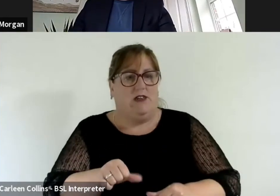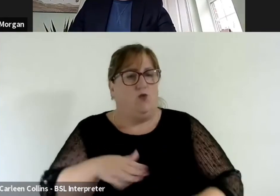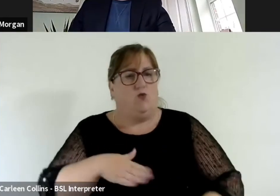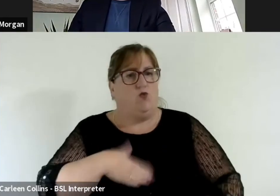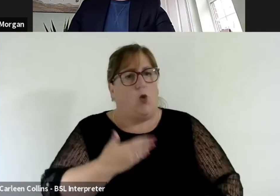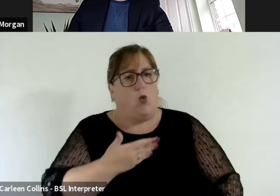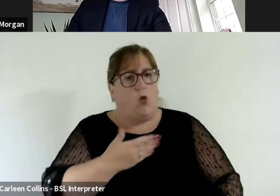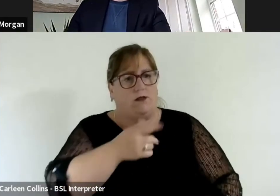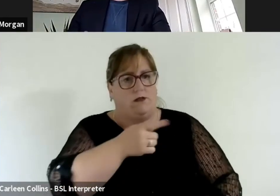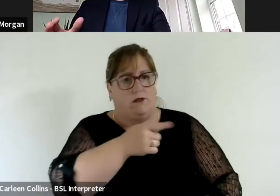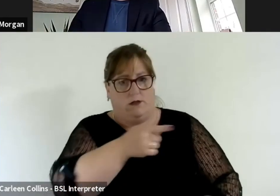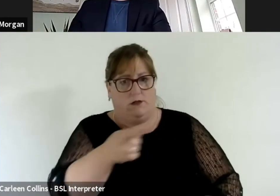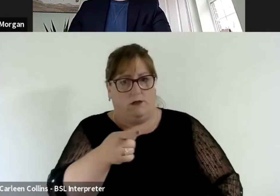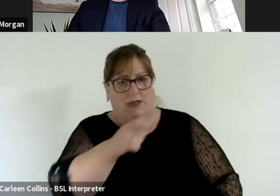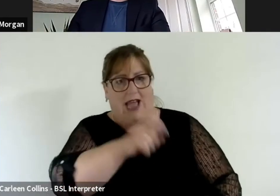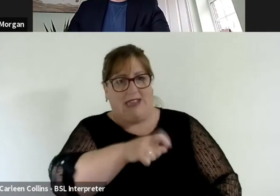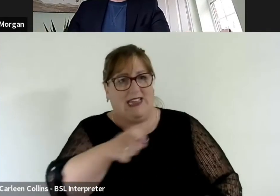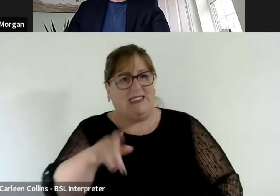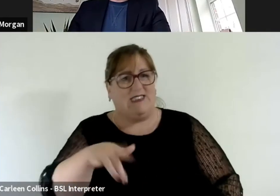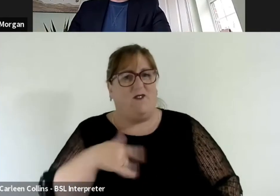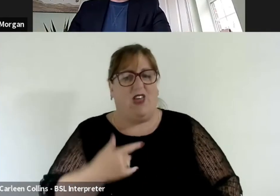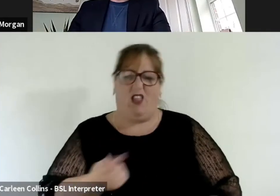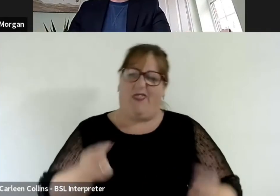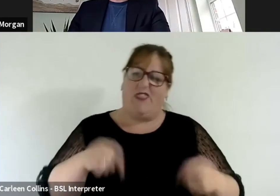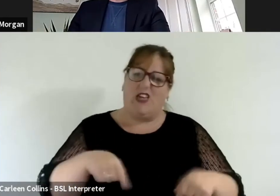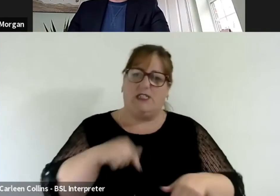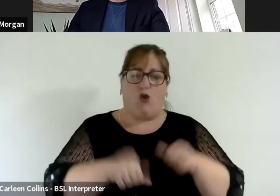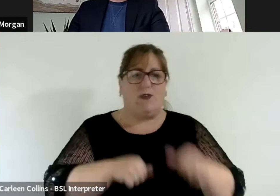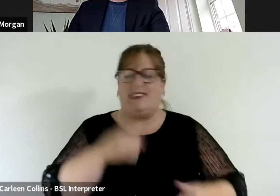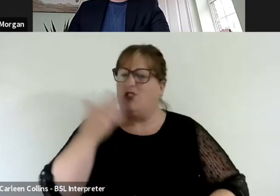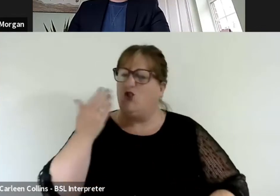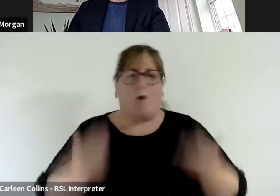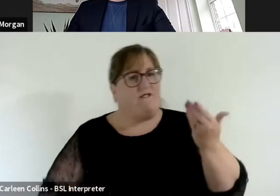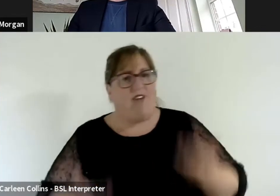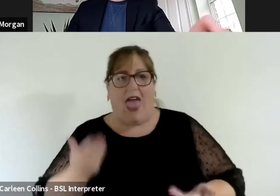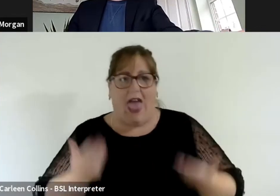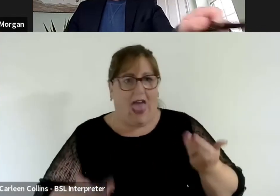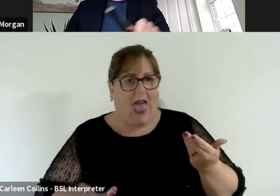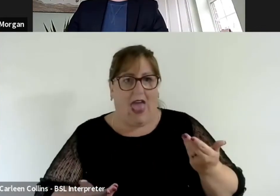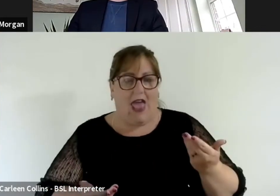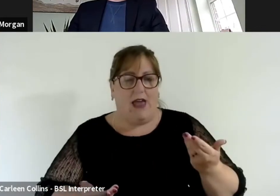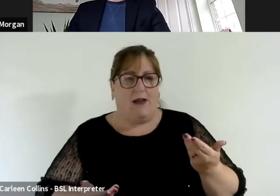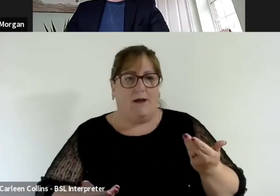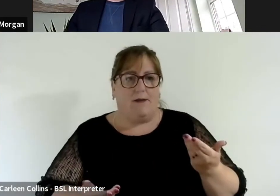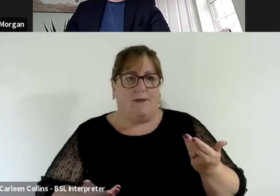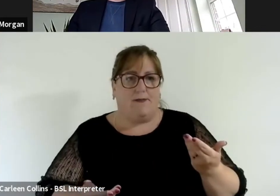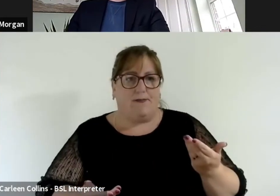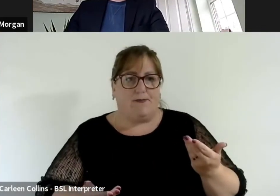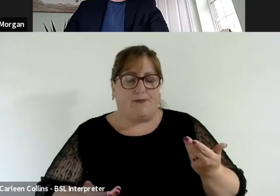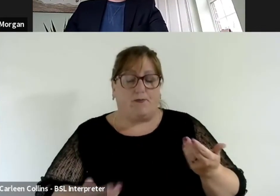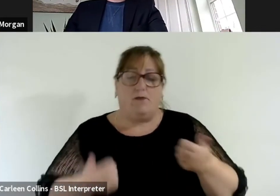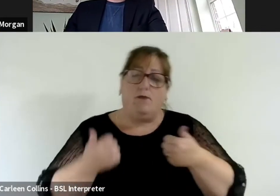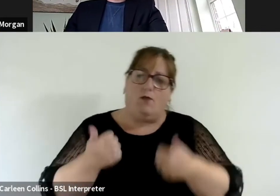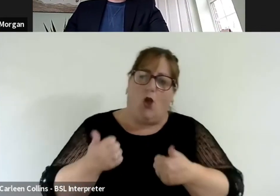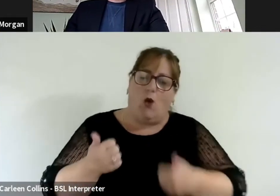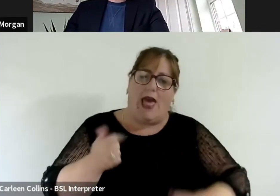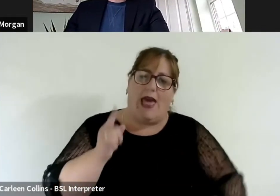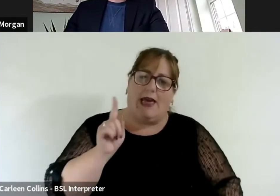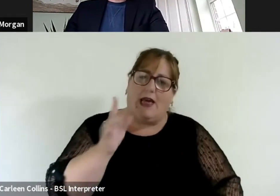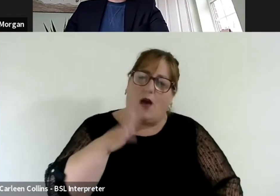Two is too many, but we are held to account to that extent to make sure the processes are followed fully and